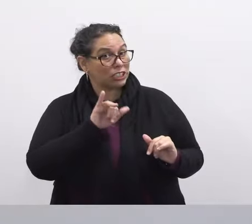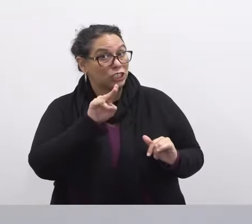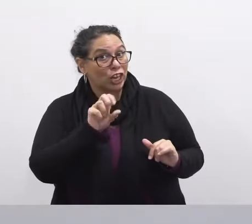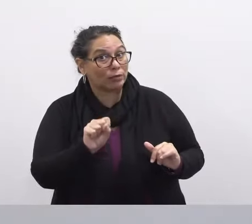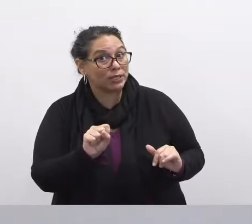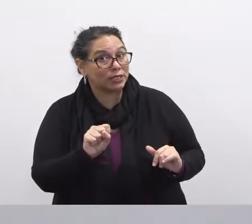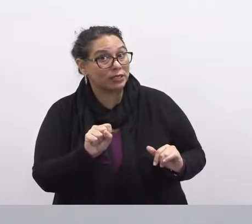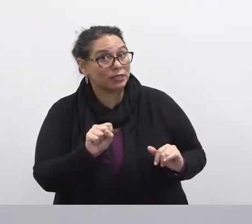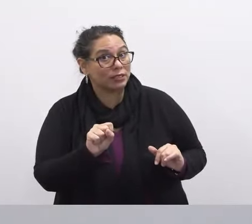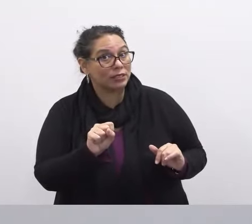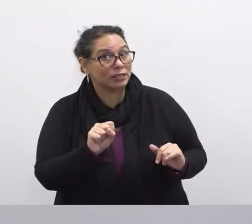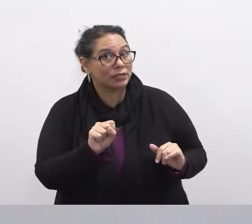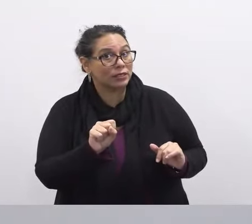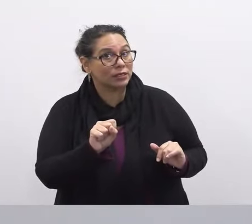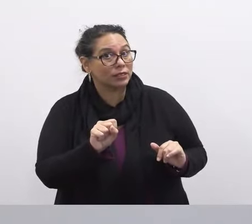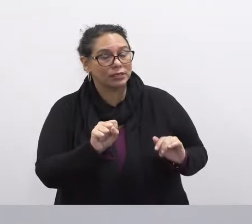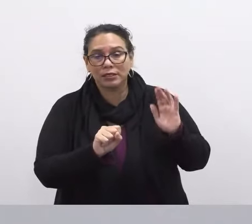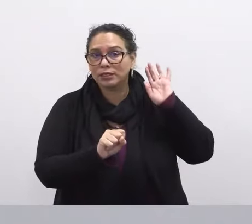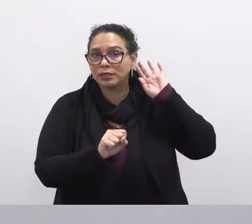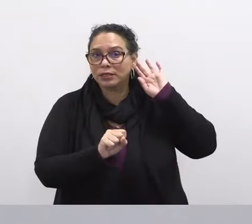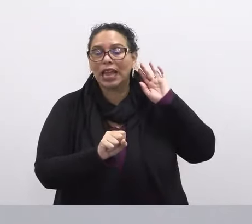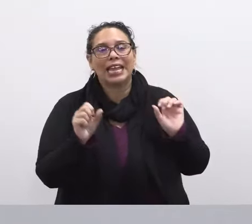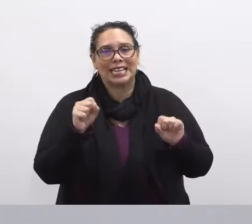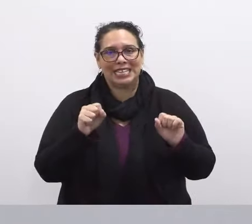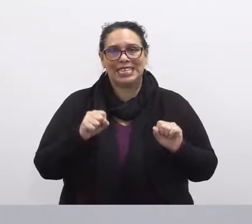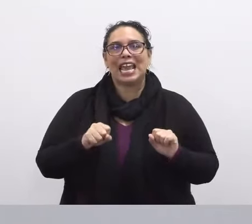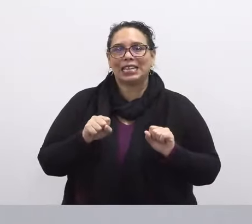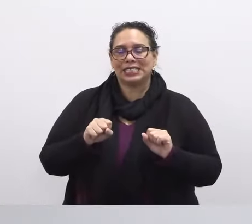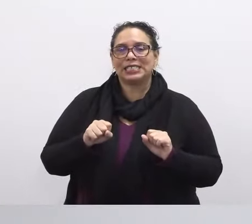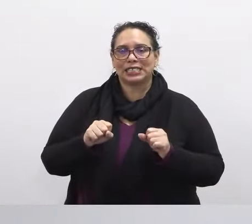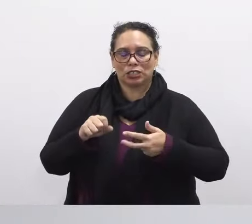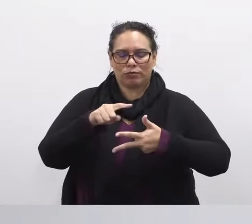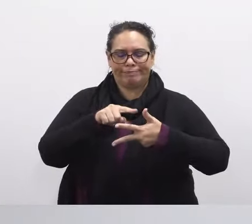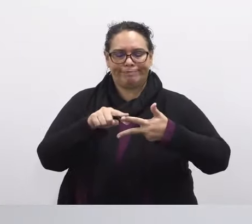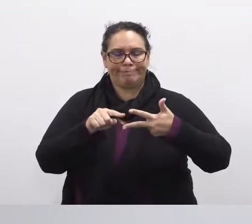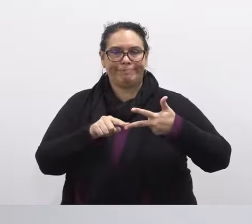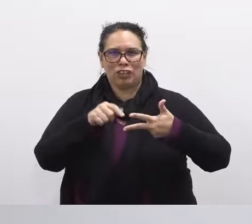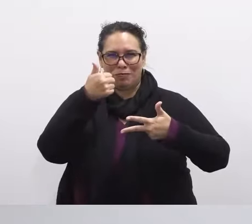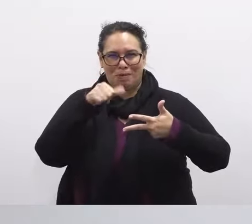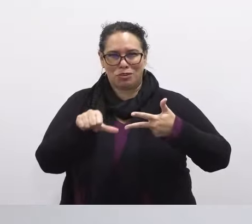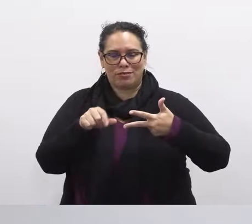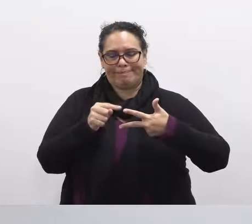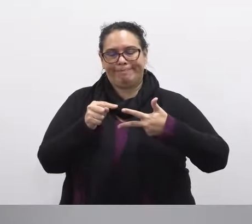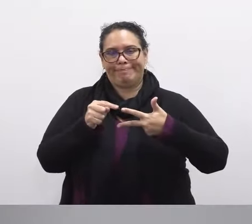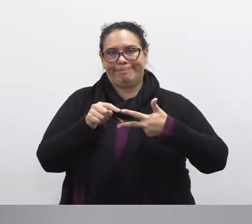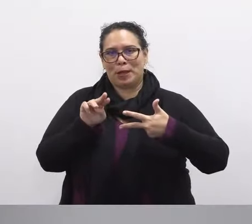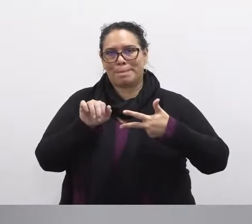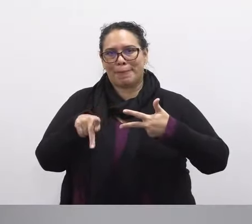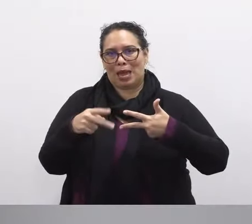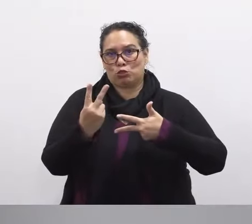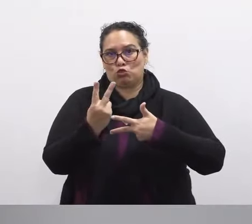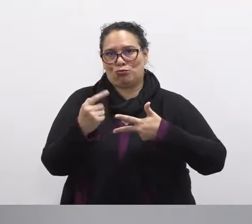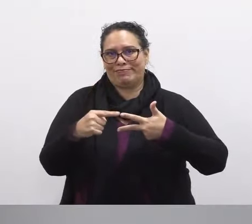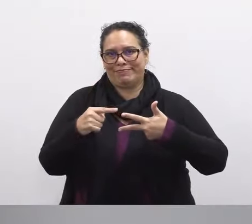[James] Yeah, map two. Yes, map two. Okay, so just an FYI that we did approve